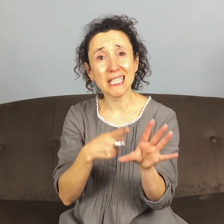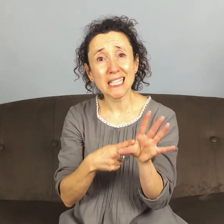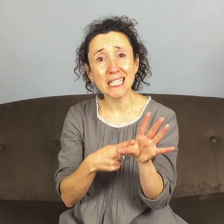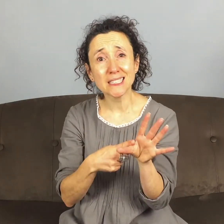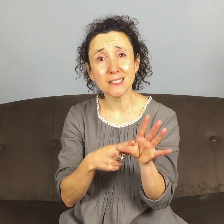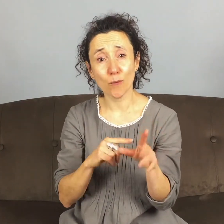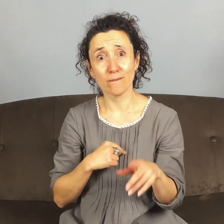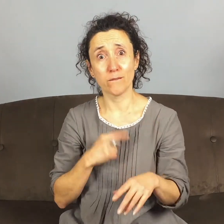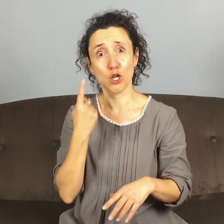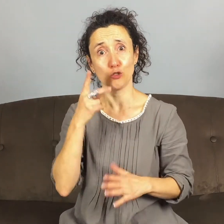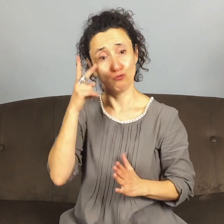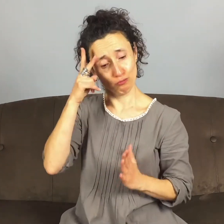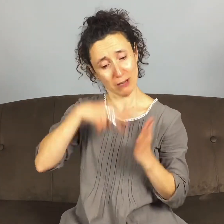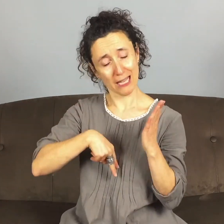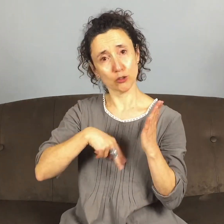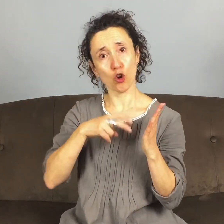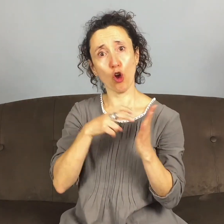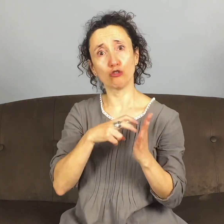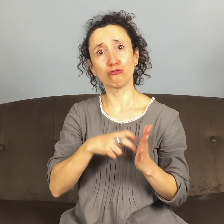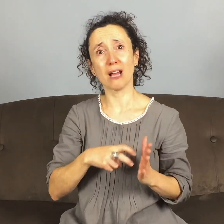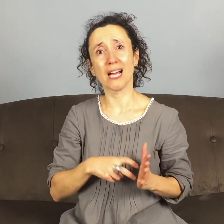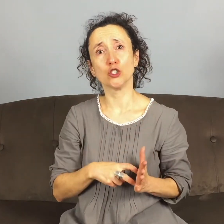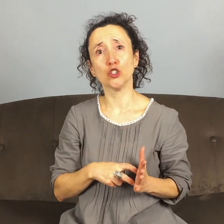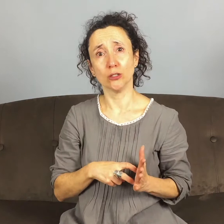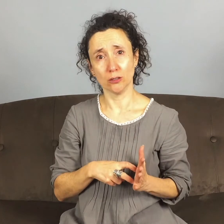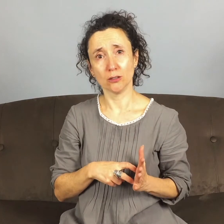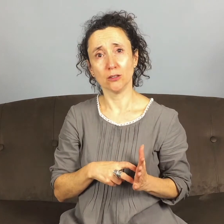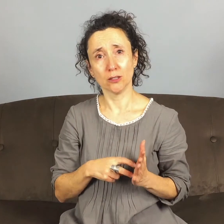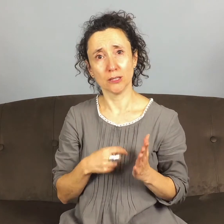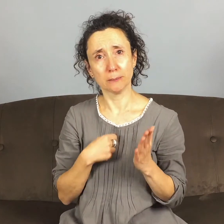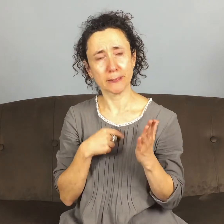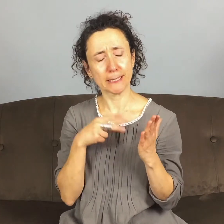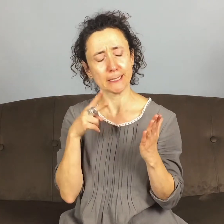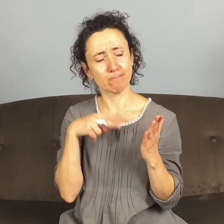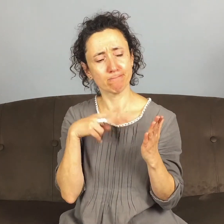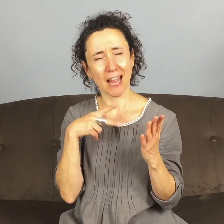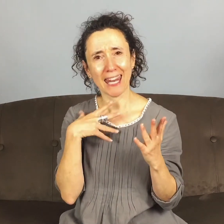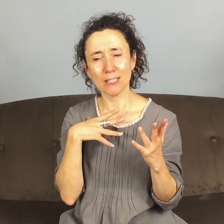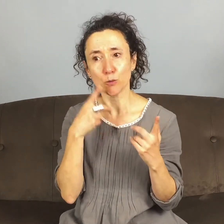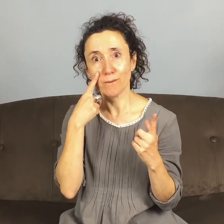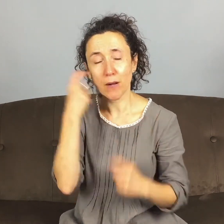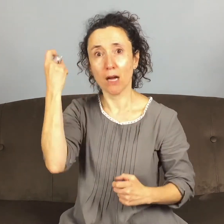It has been two years since I first decided I wanted to produce “Contractions”.